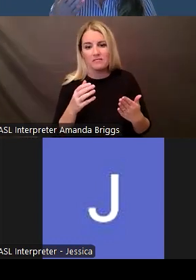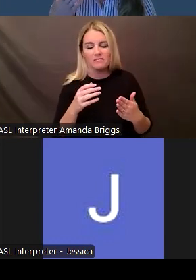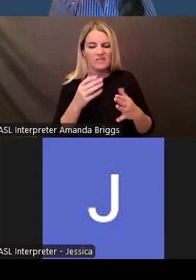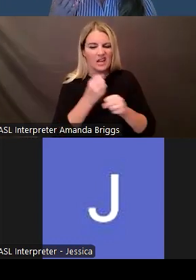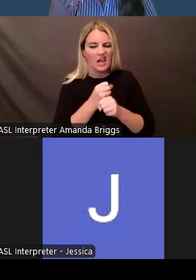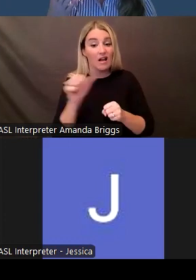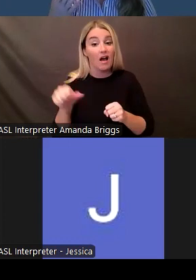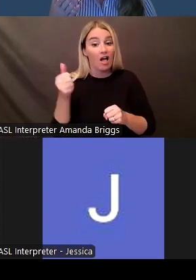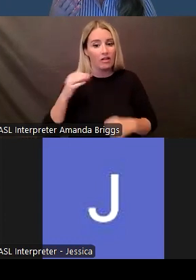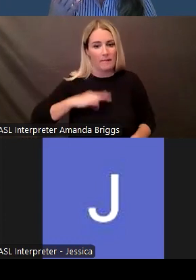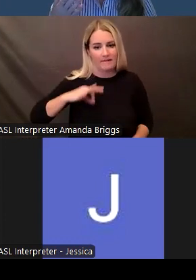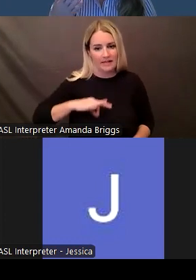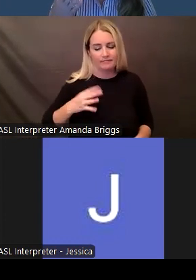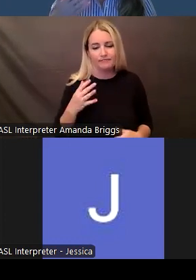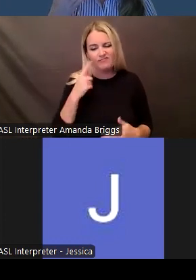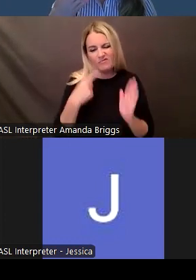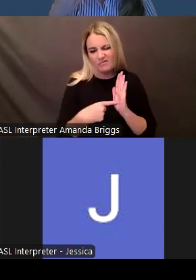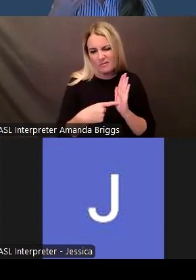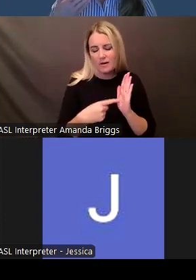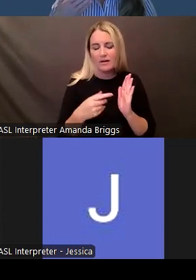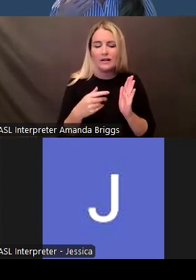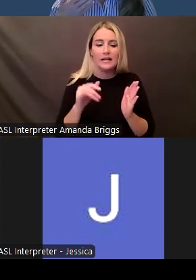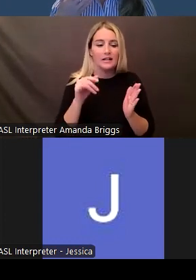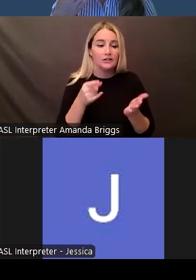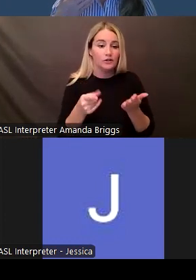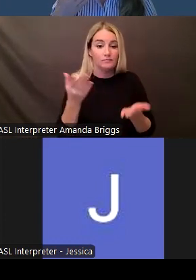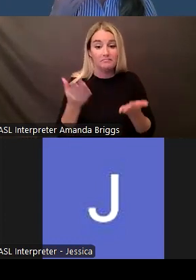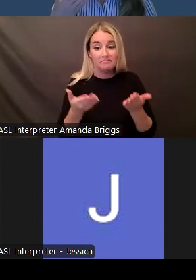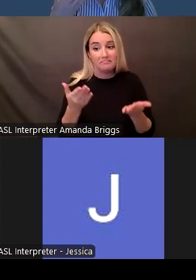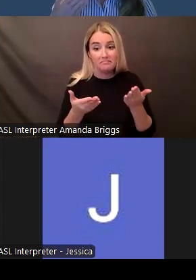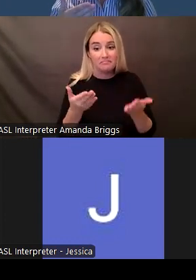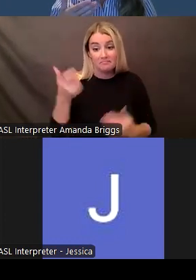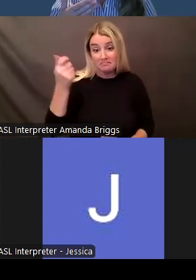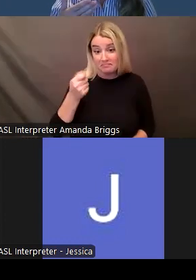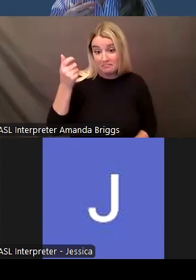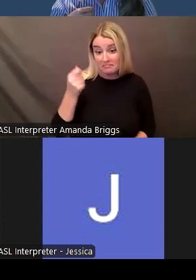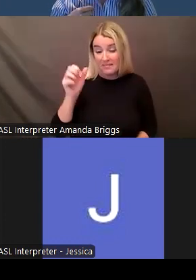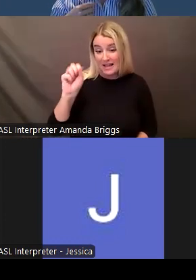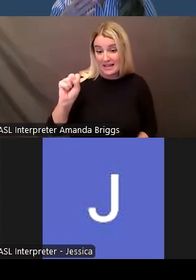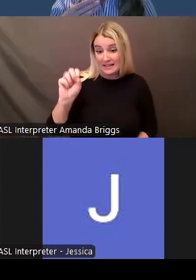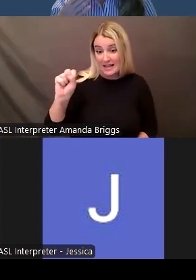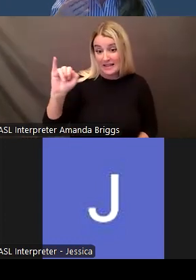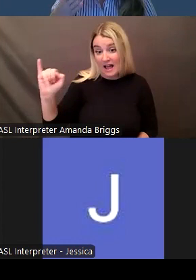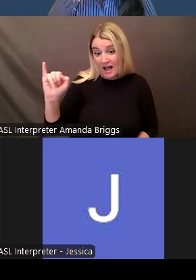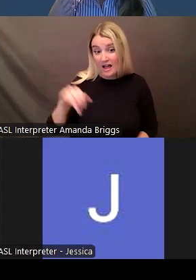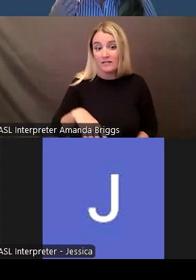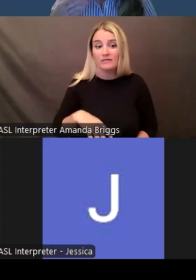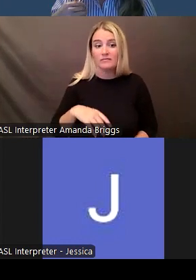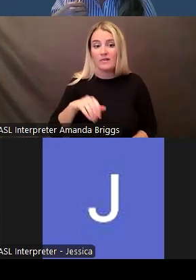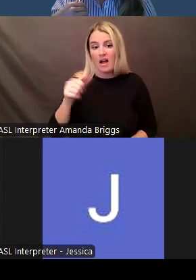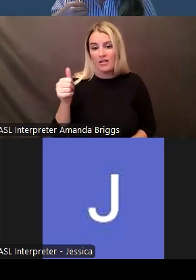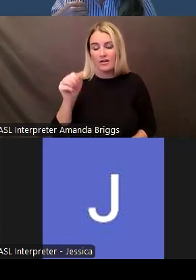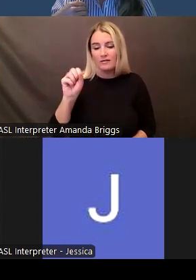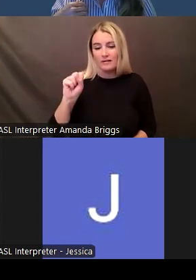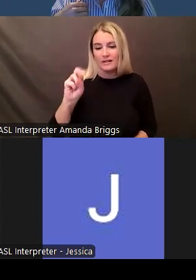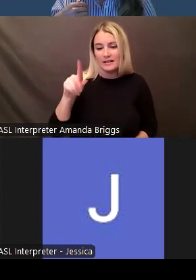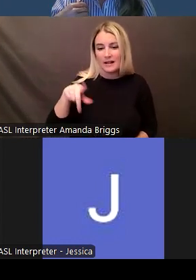So examples of that are if you receive, SSI or Supplemental Security Income